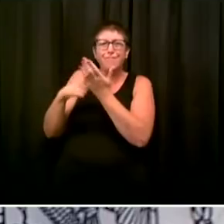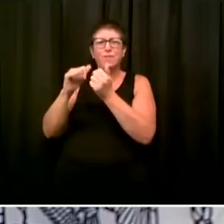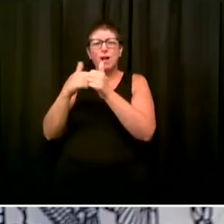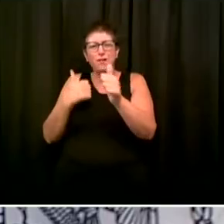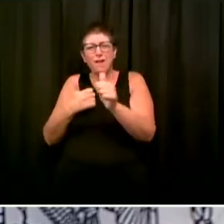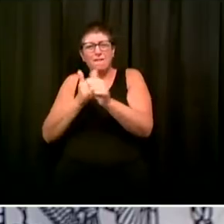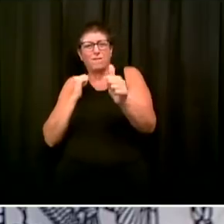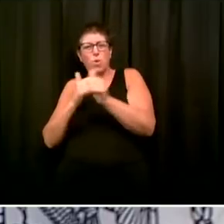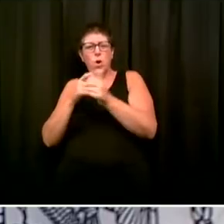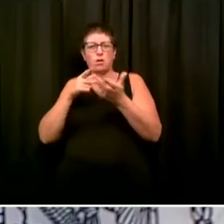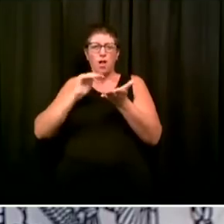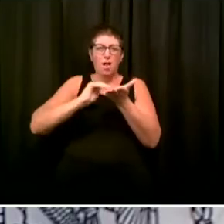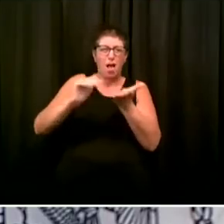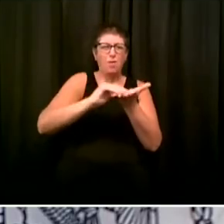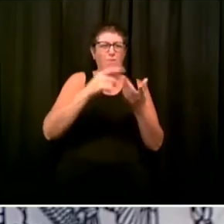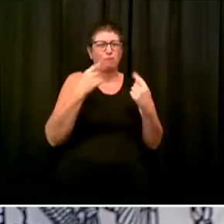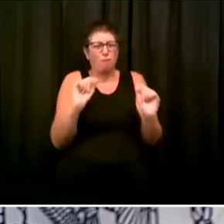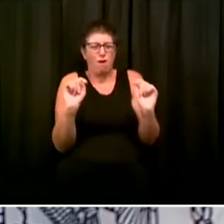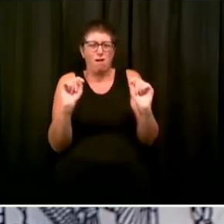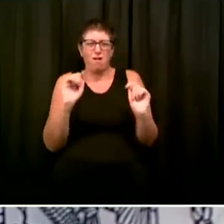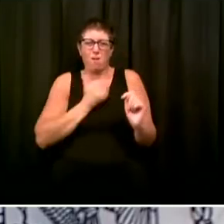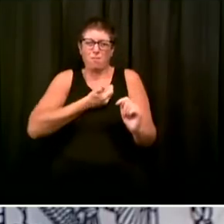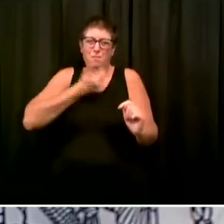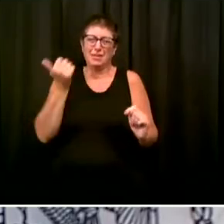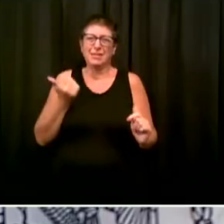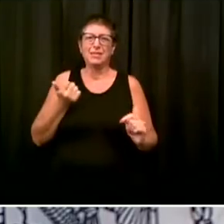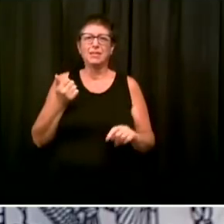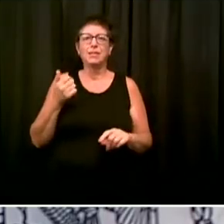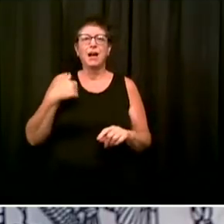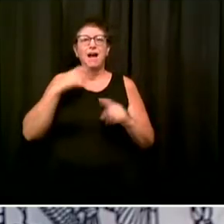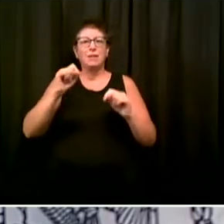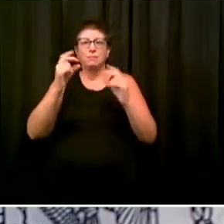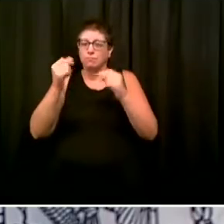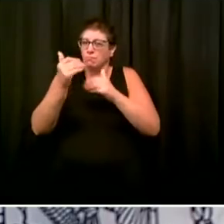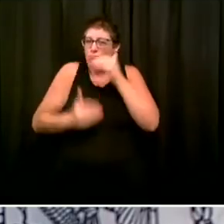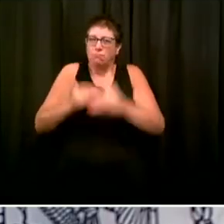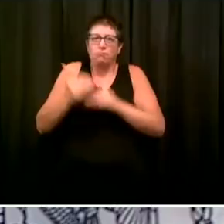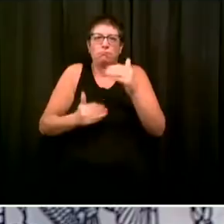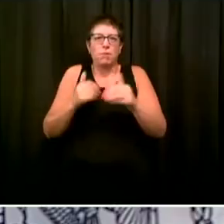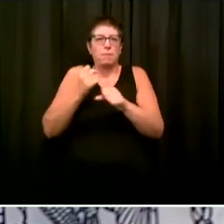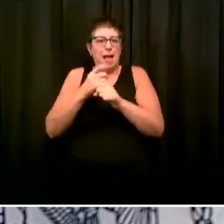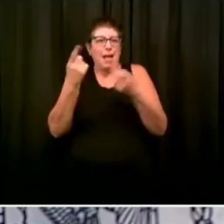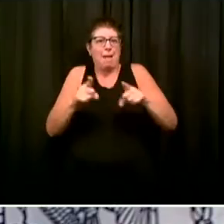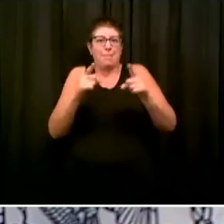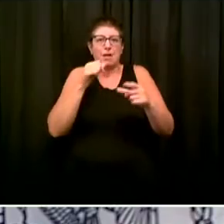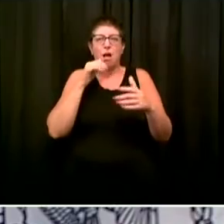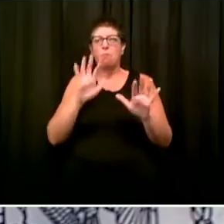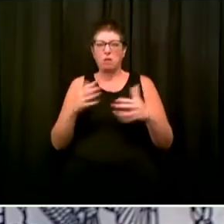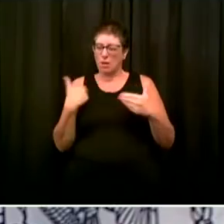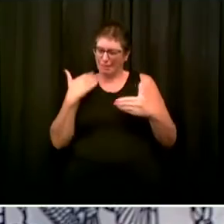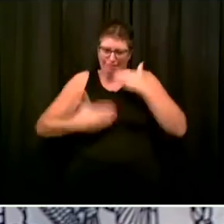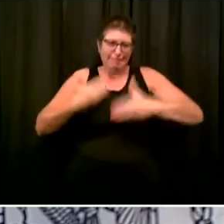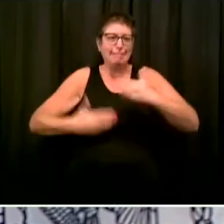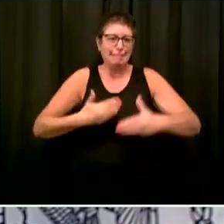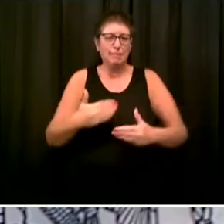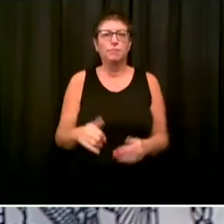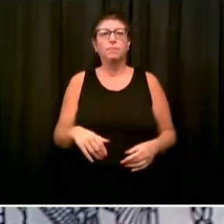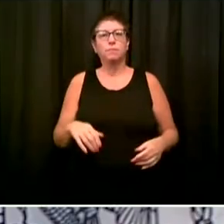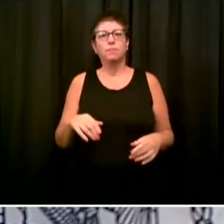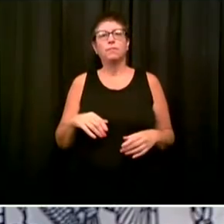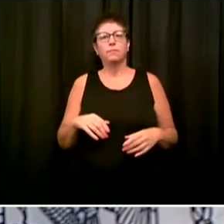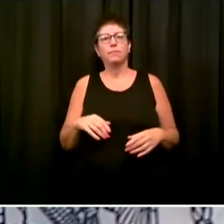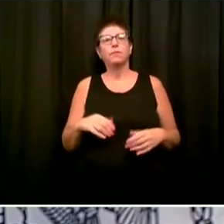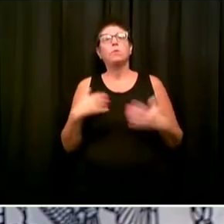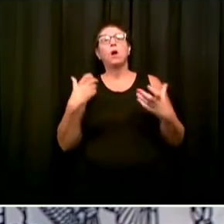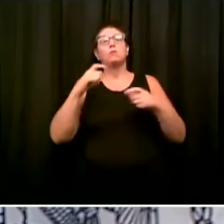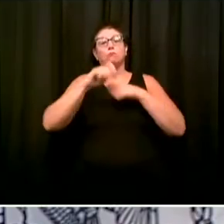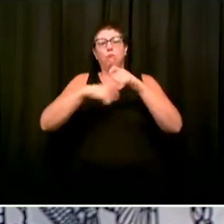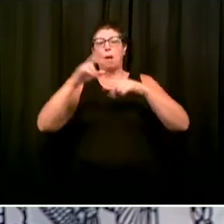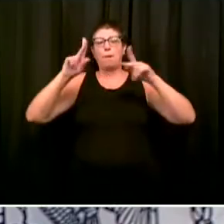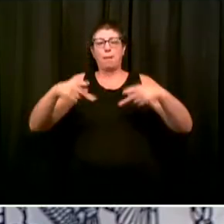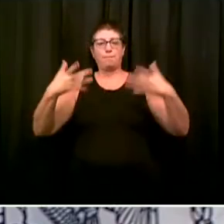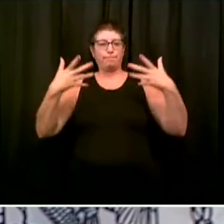TRYING TO WORK WITH US